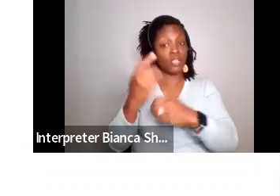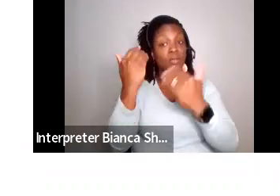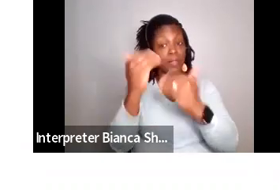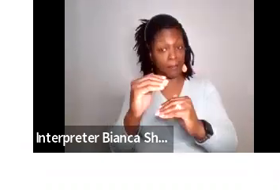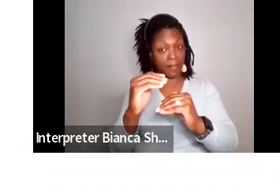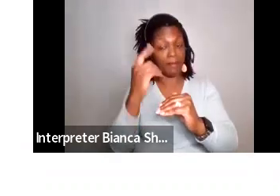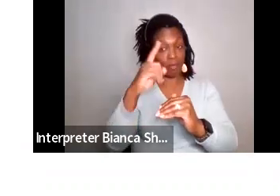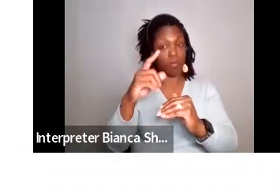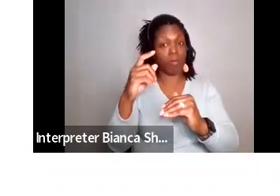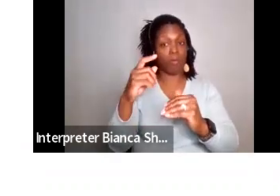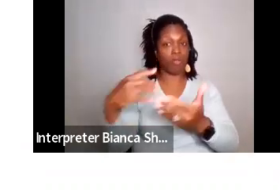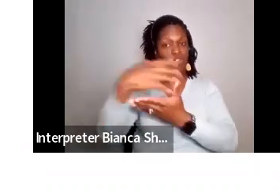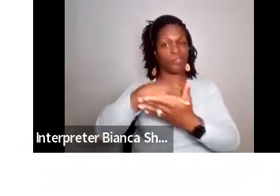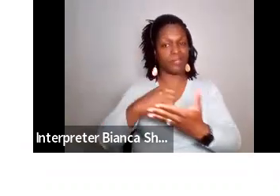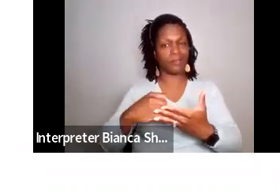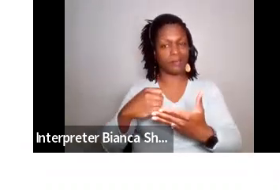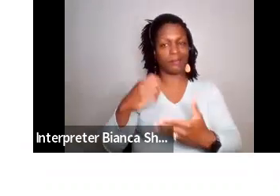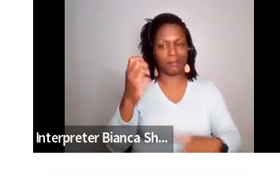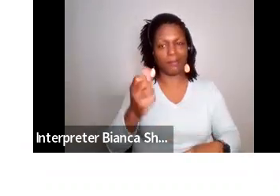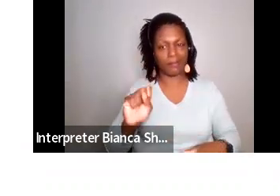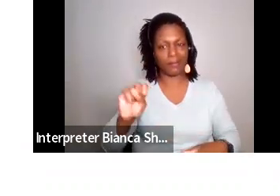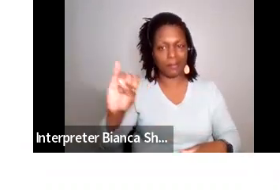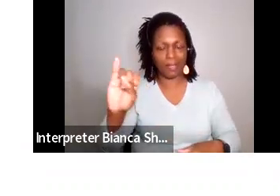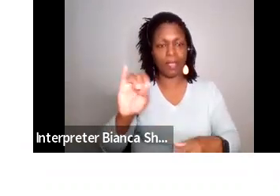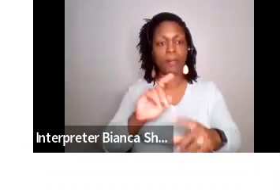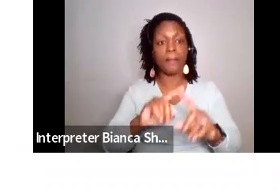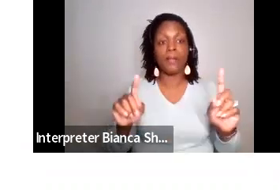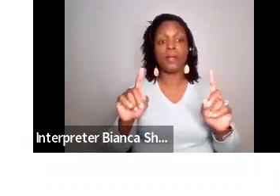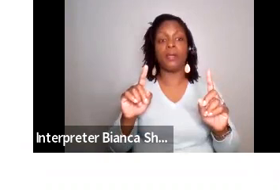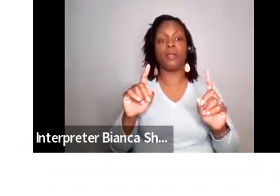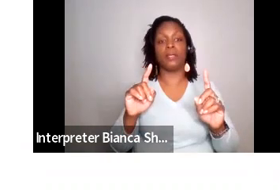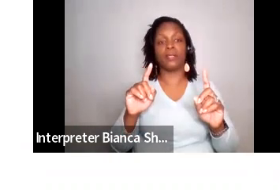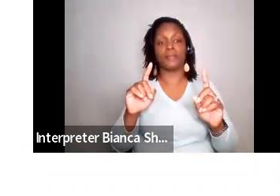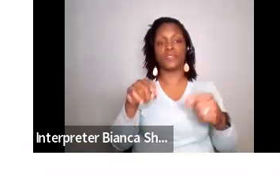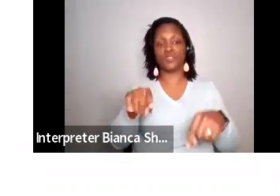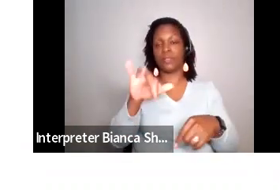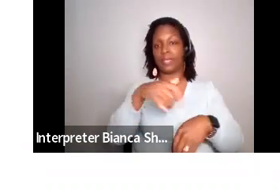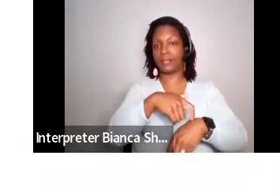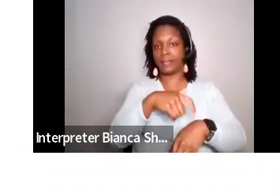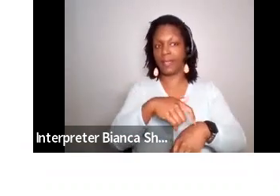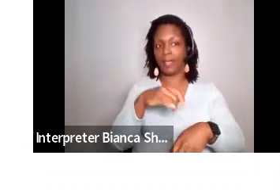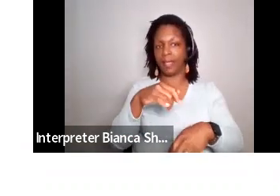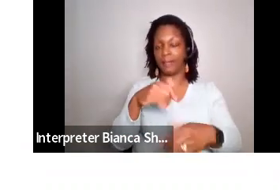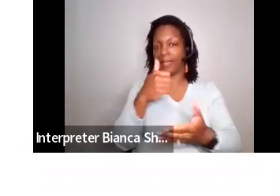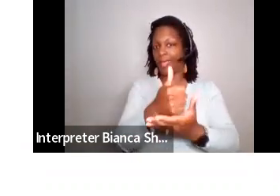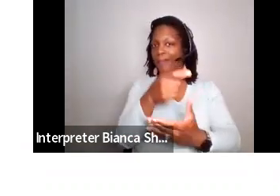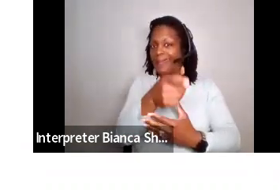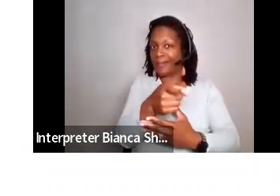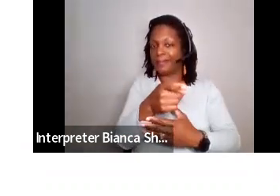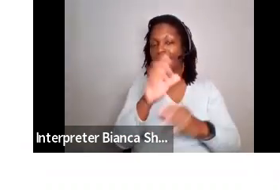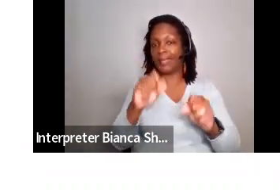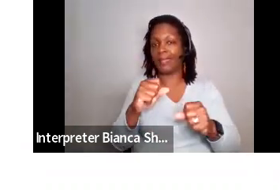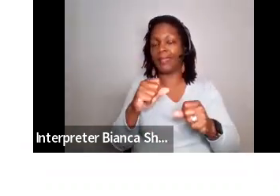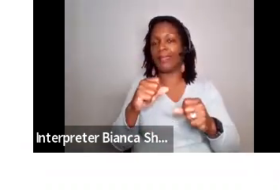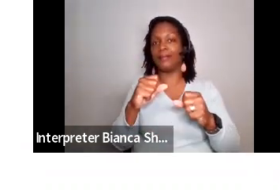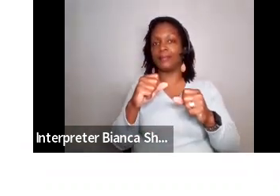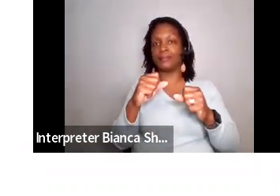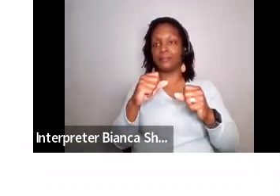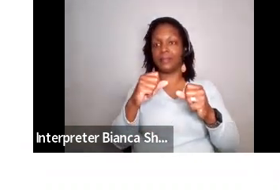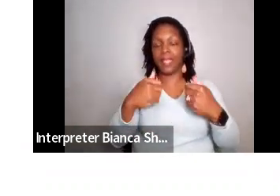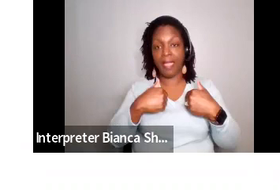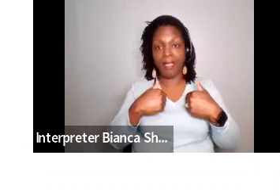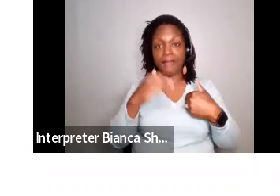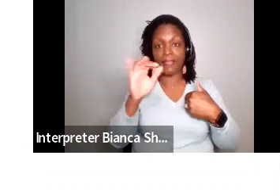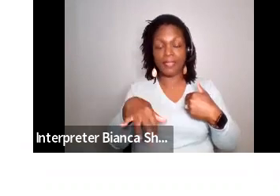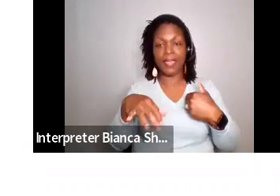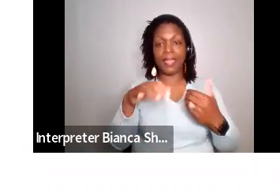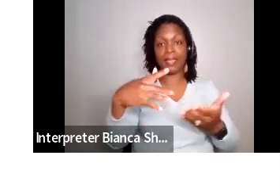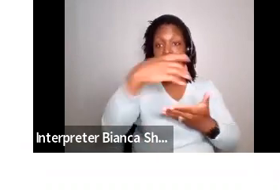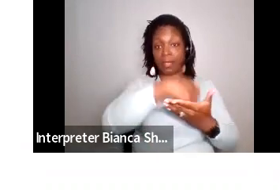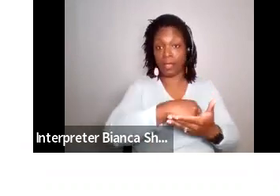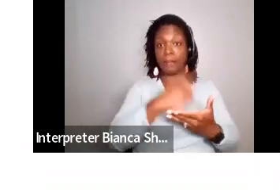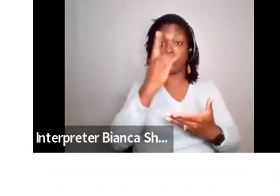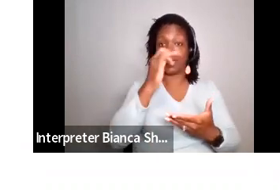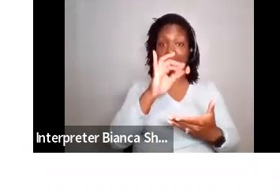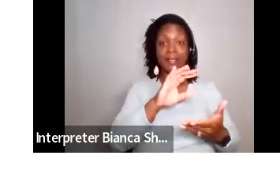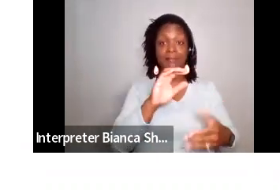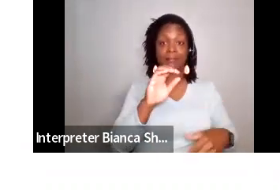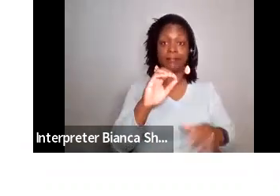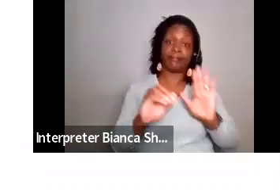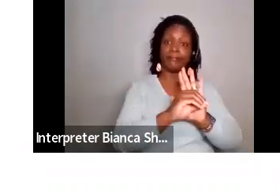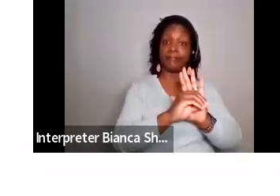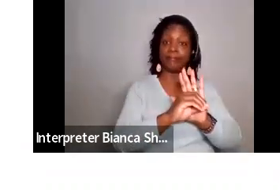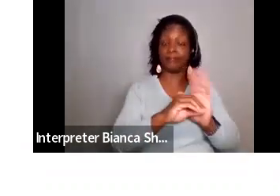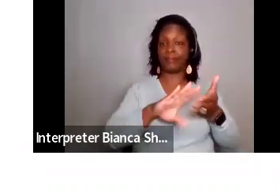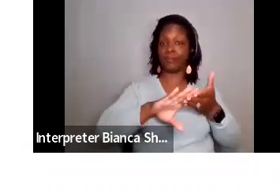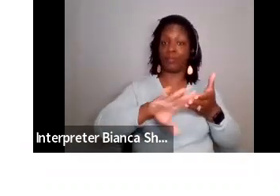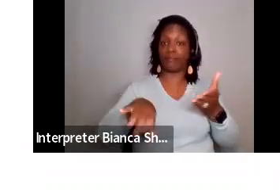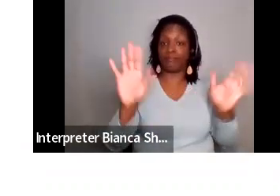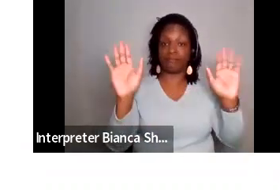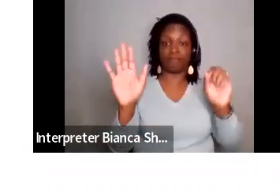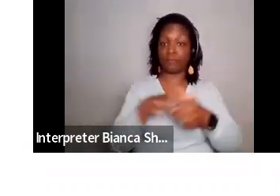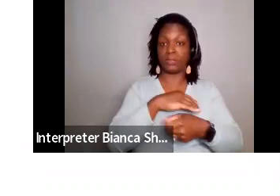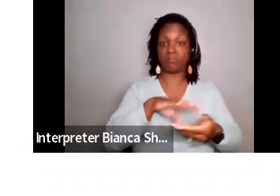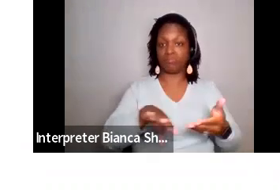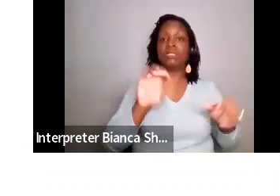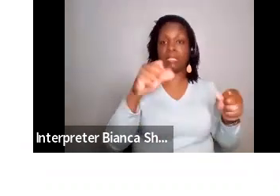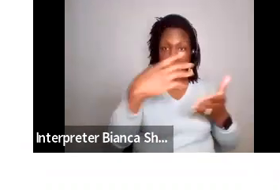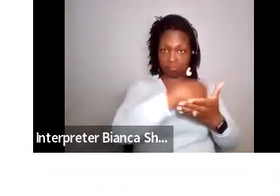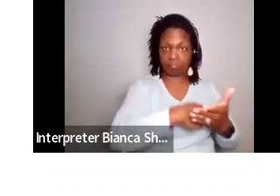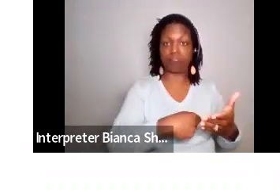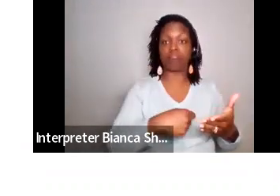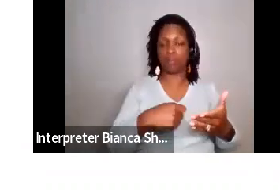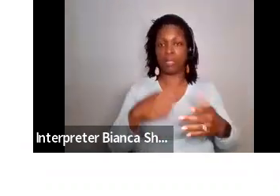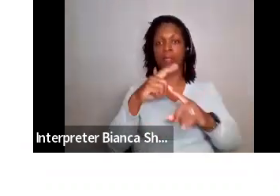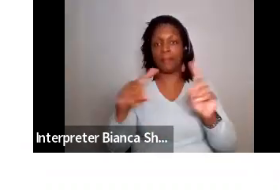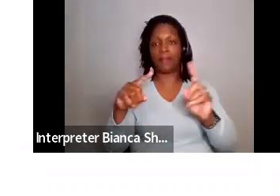Is that? But at this particular time we felt that this particular work, instead of was a very useful tool in having his accountable income look at as 0 by social security which allowed him to maintain a full-time in January 20